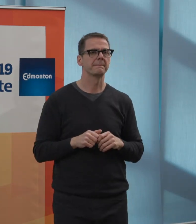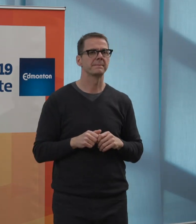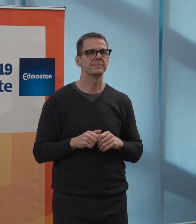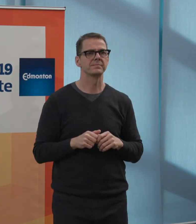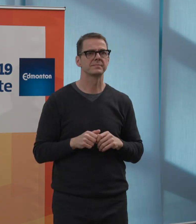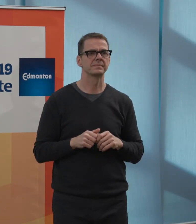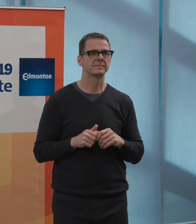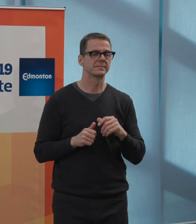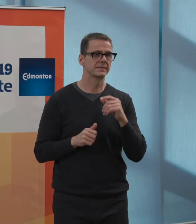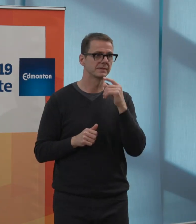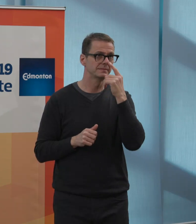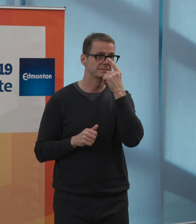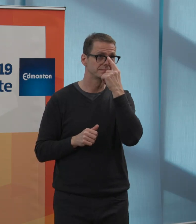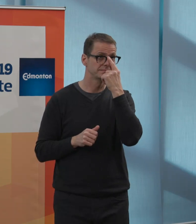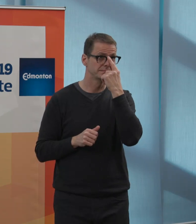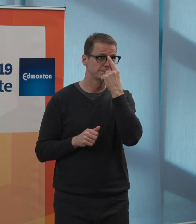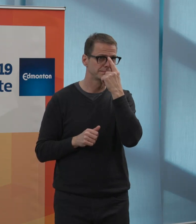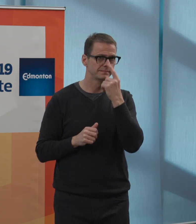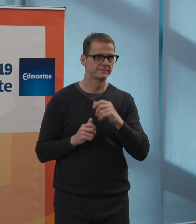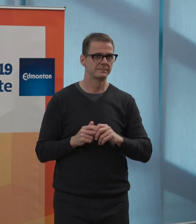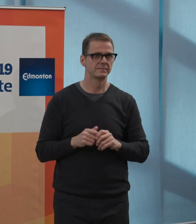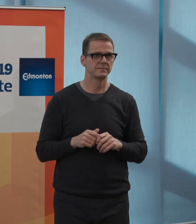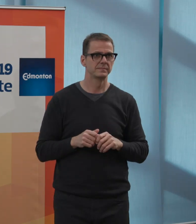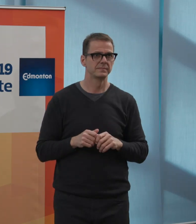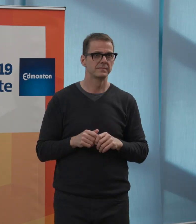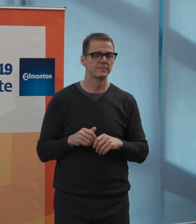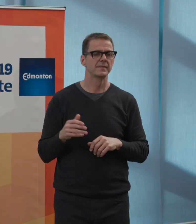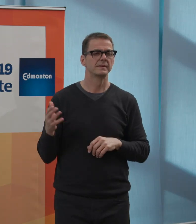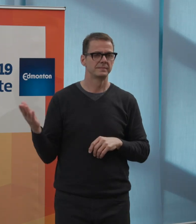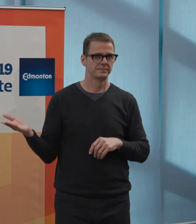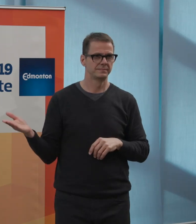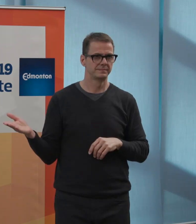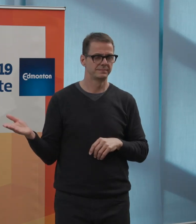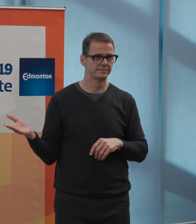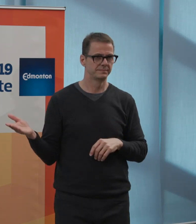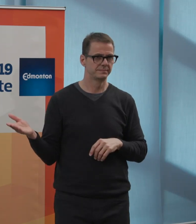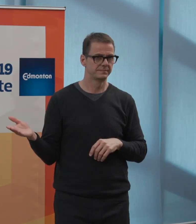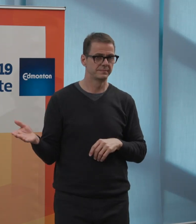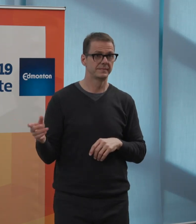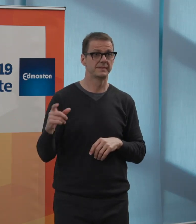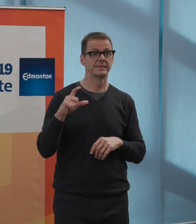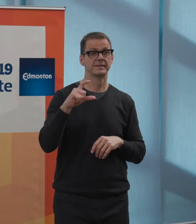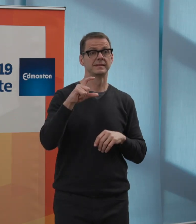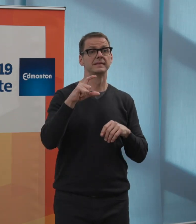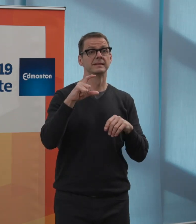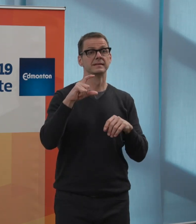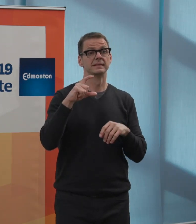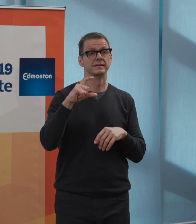so the top-up is for both temporary provisional and permanent employees and